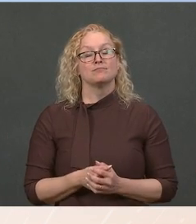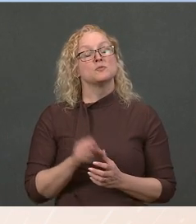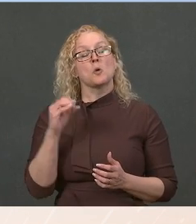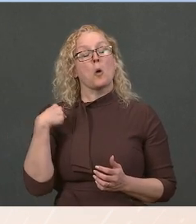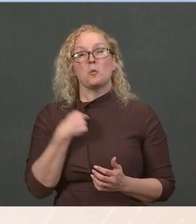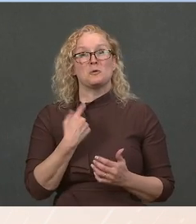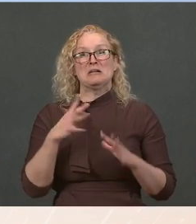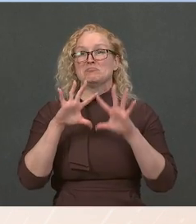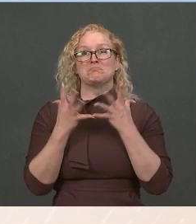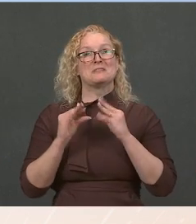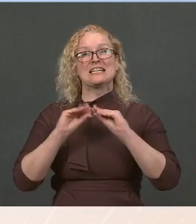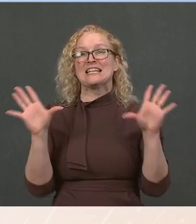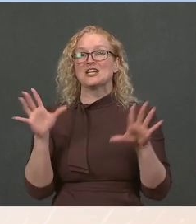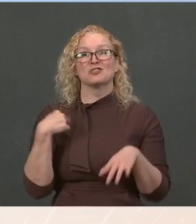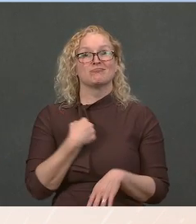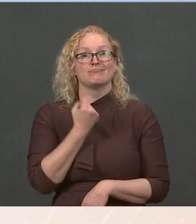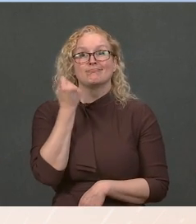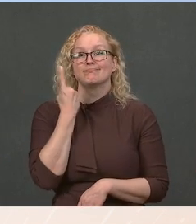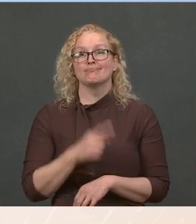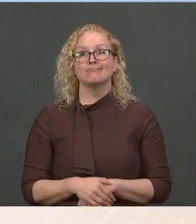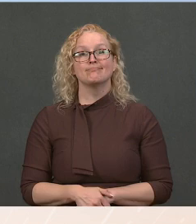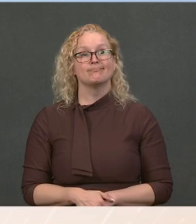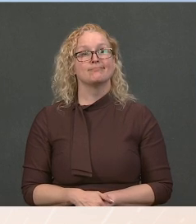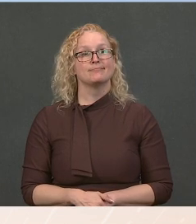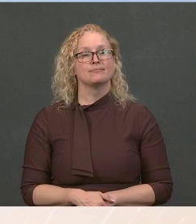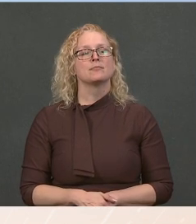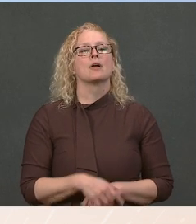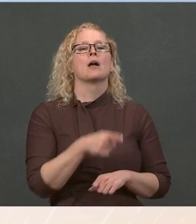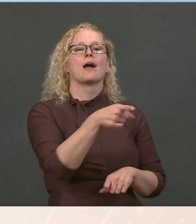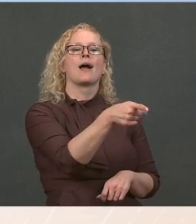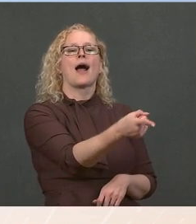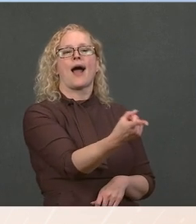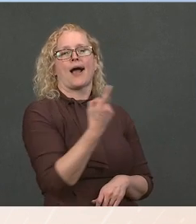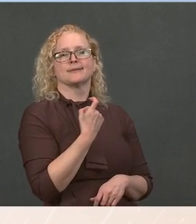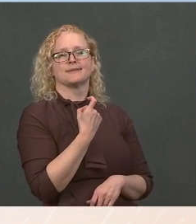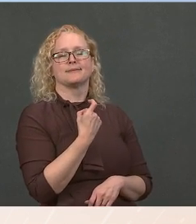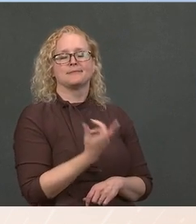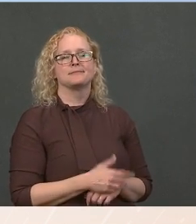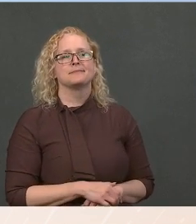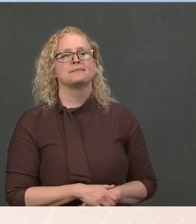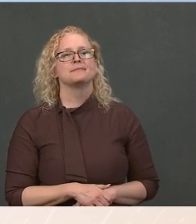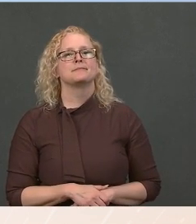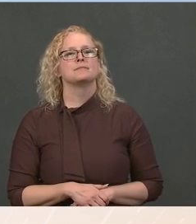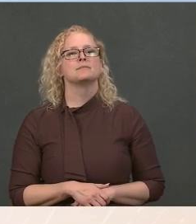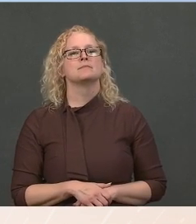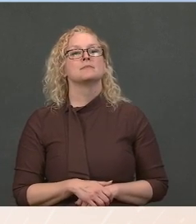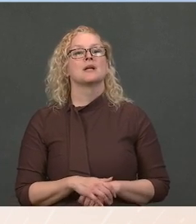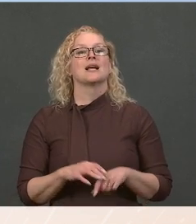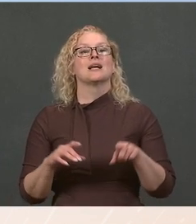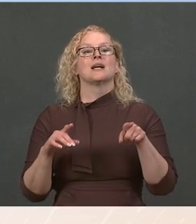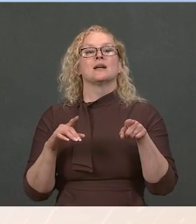Democratic Representative Joyce Beatty said today that the House could vote today on Biden's trillion-dollar infrastructure package